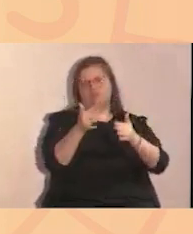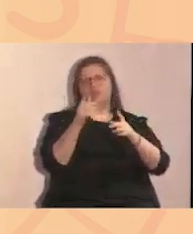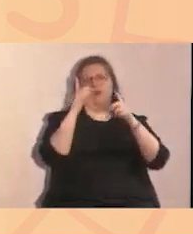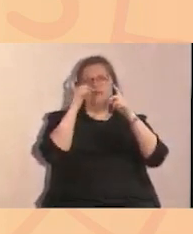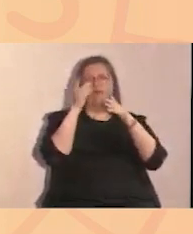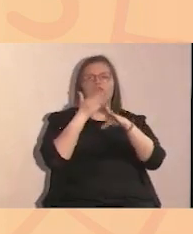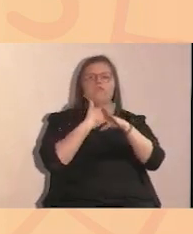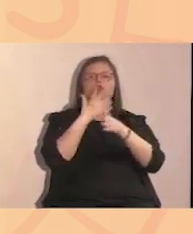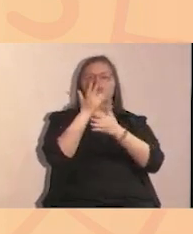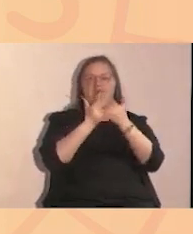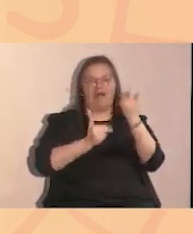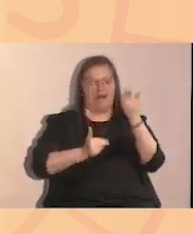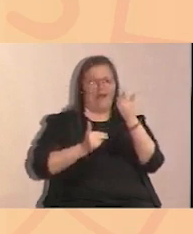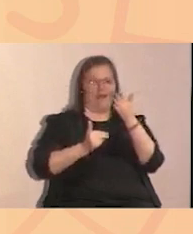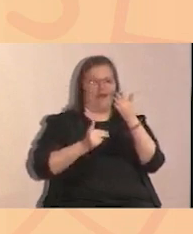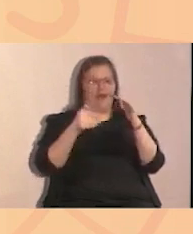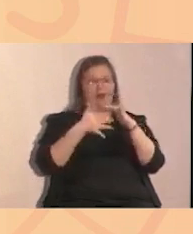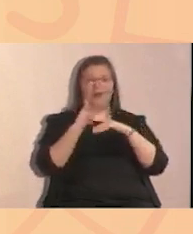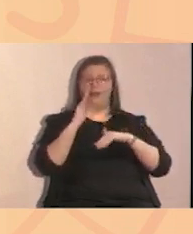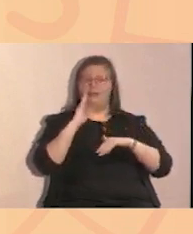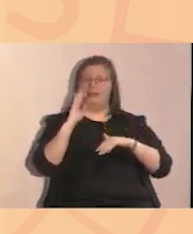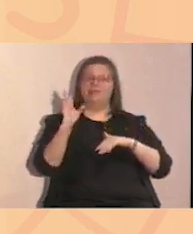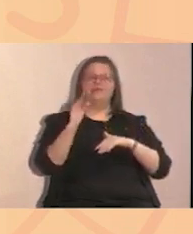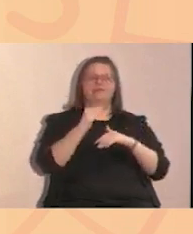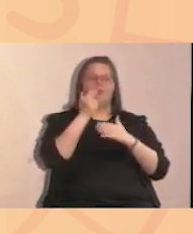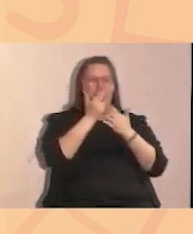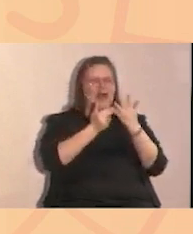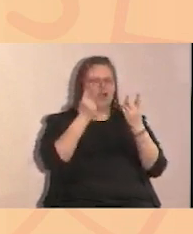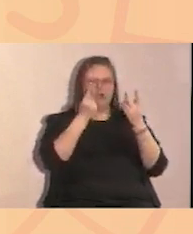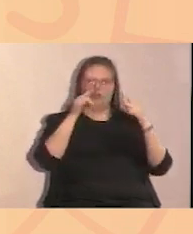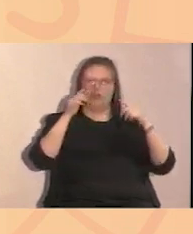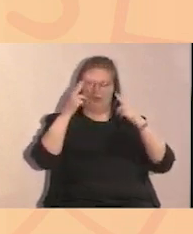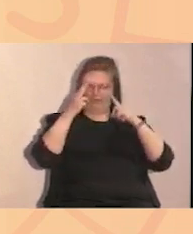of art in this presentation by artists who are no longer with us.